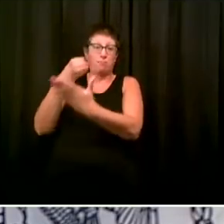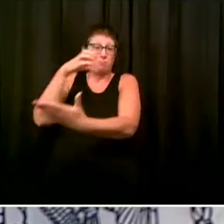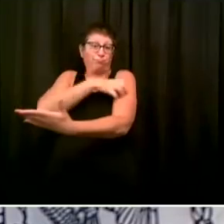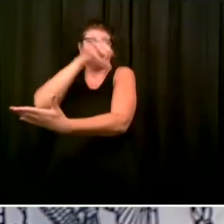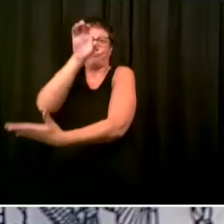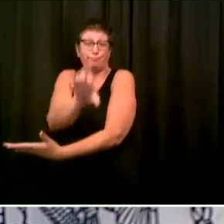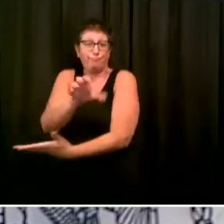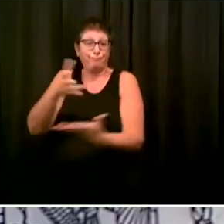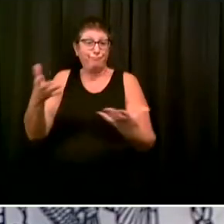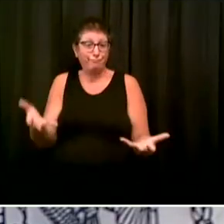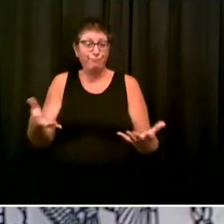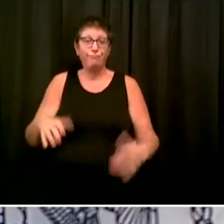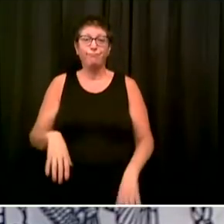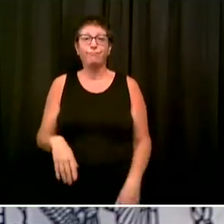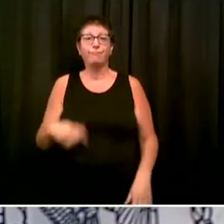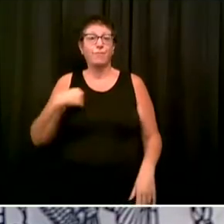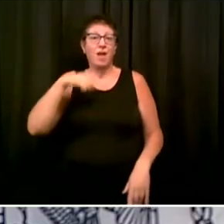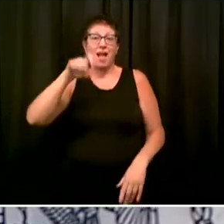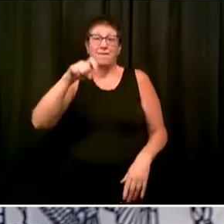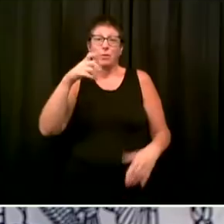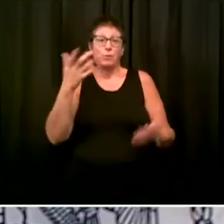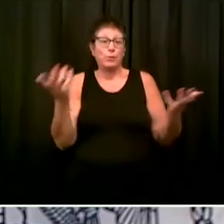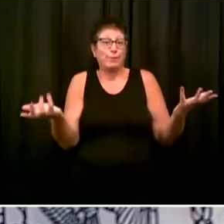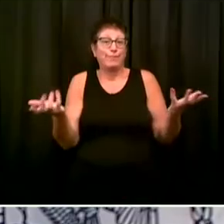BORROWING, IT IS HARD TO TU RNDOWN THAT AMOUNT OF REVUEEN WHEN YOU THINK